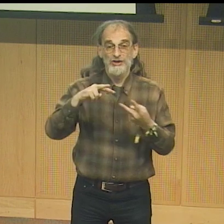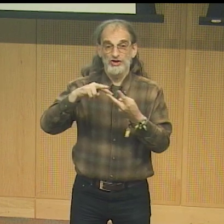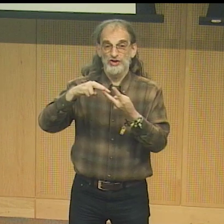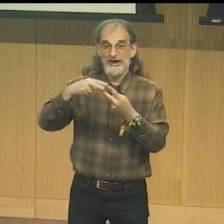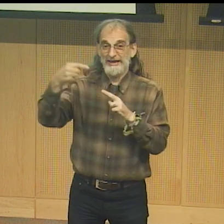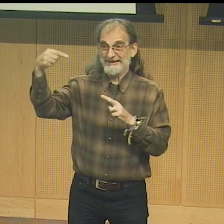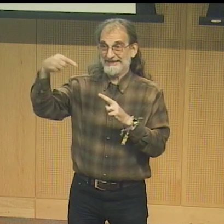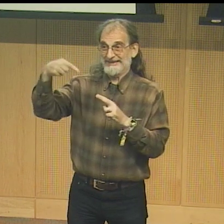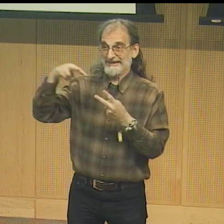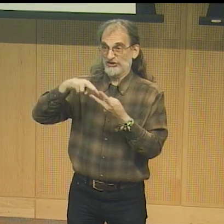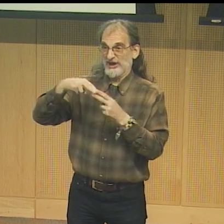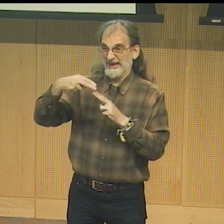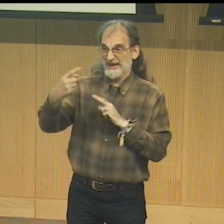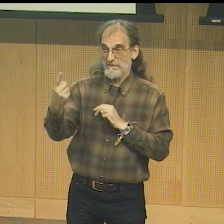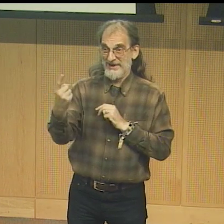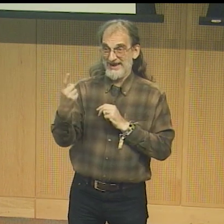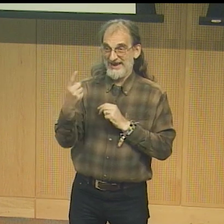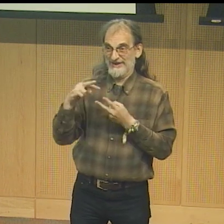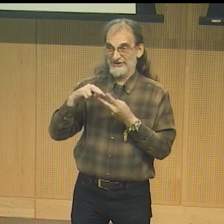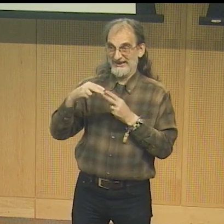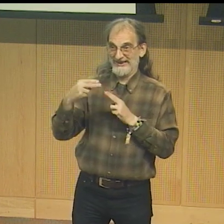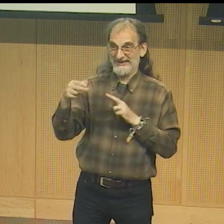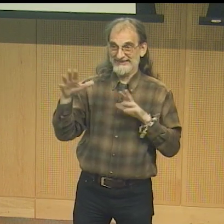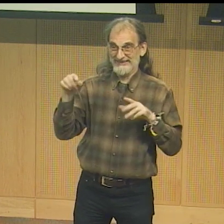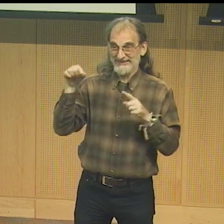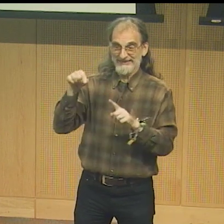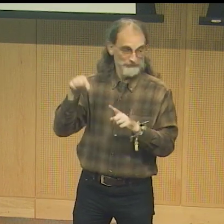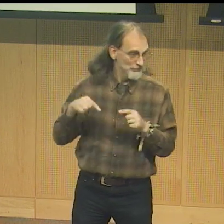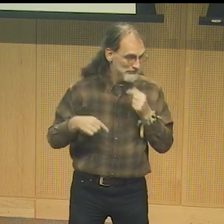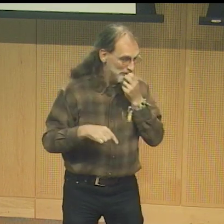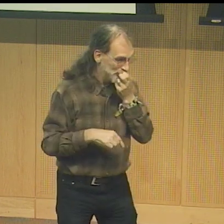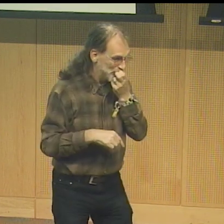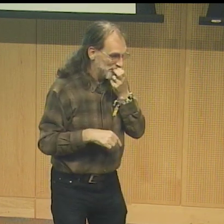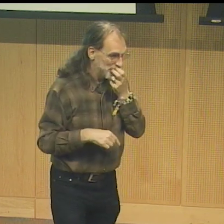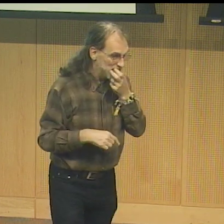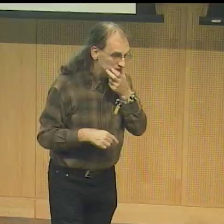Genetics is a big hot topic now, of course, as you probably all know.